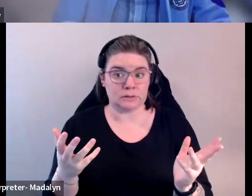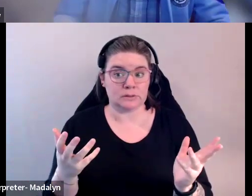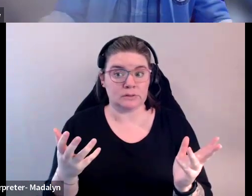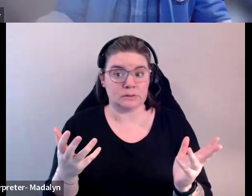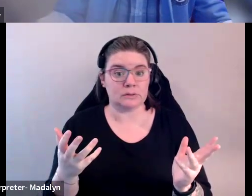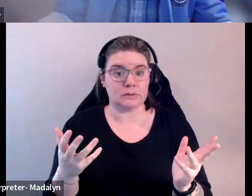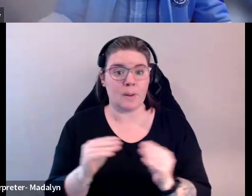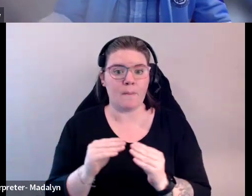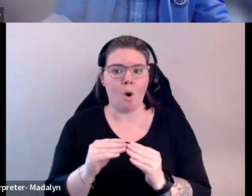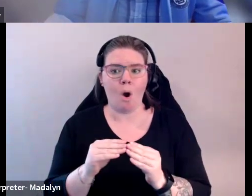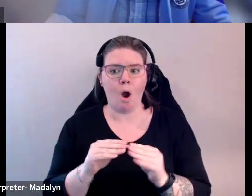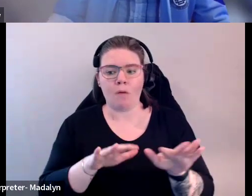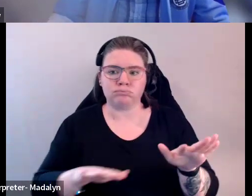Don Dew: national attention.